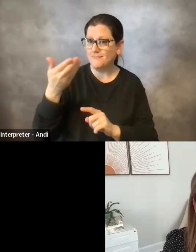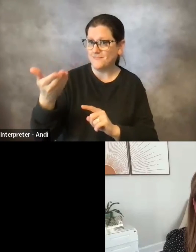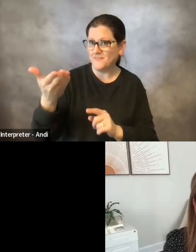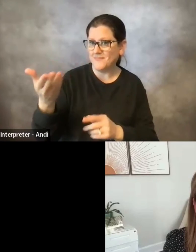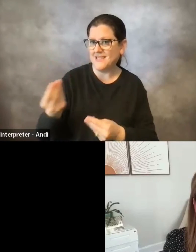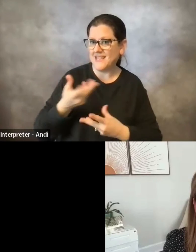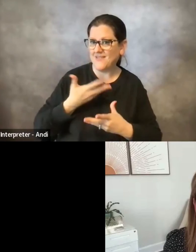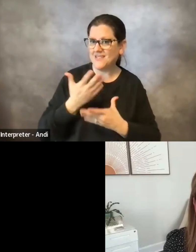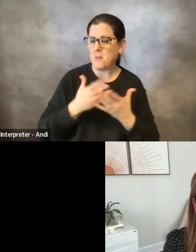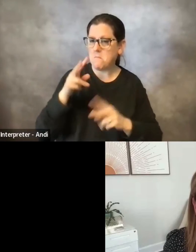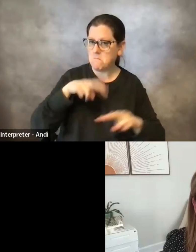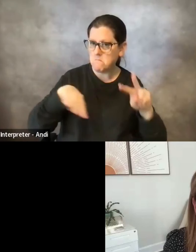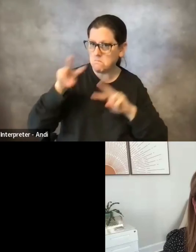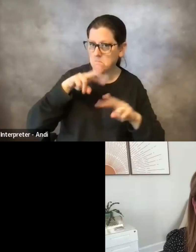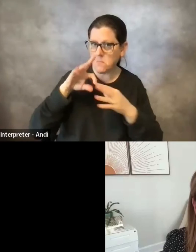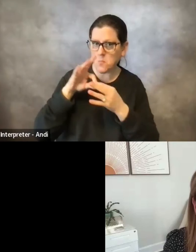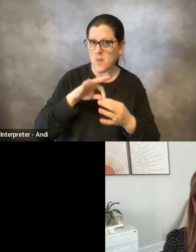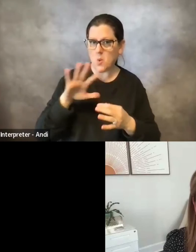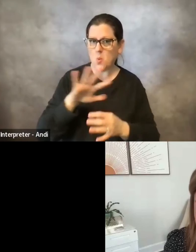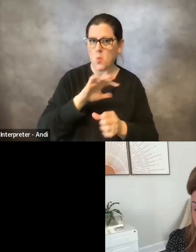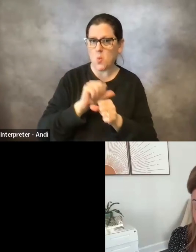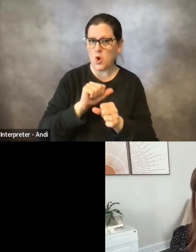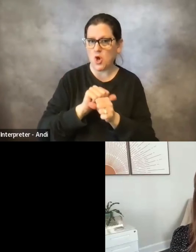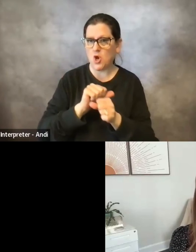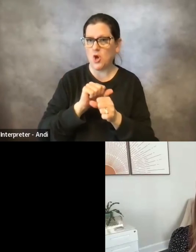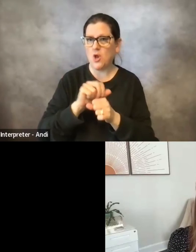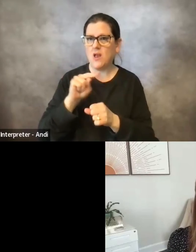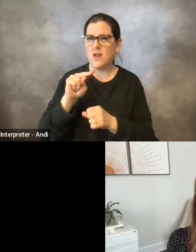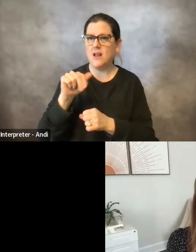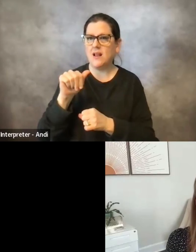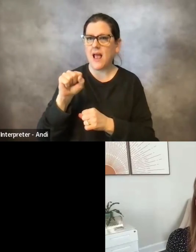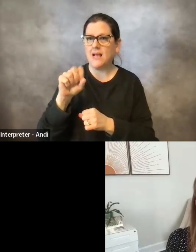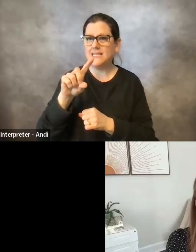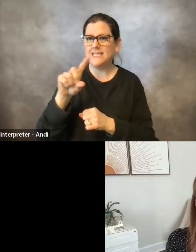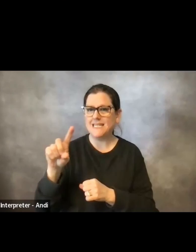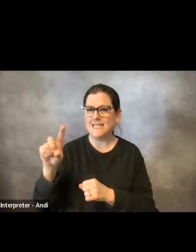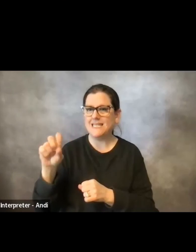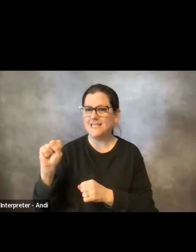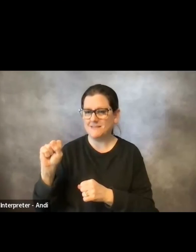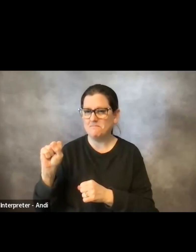overview about the work that you are leading. Mary P. Sowers: Thank you so much, Becky. And thank you,